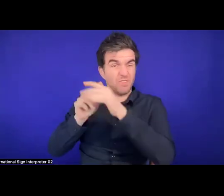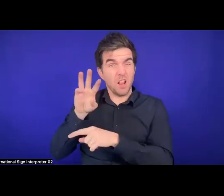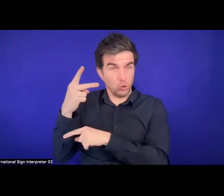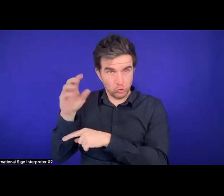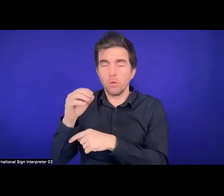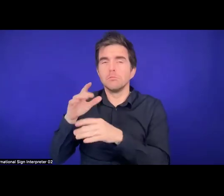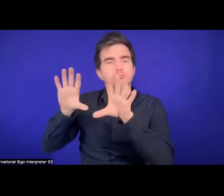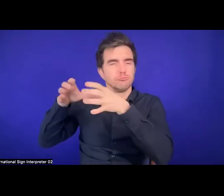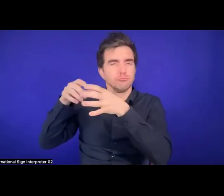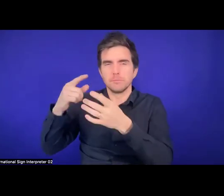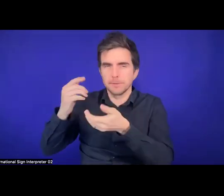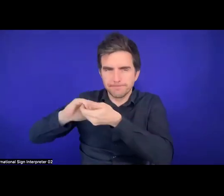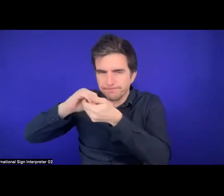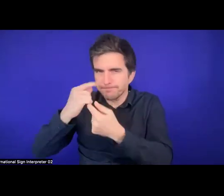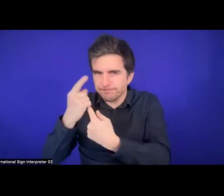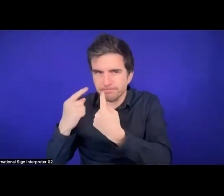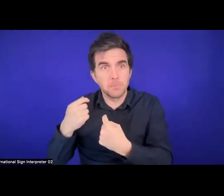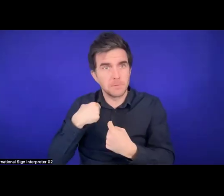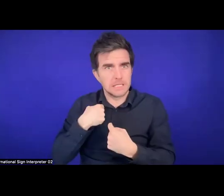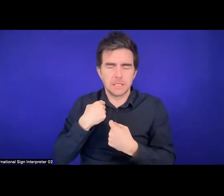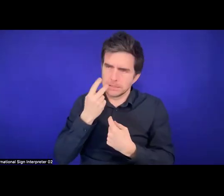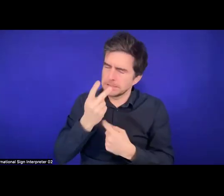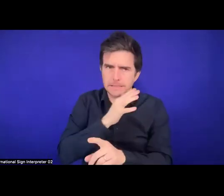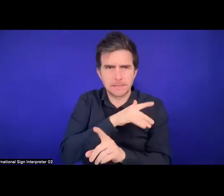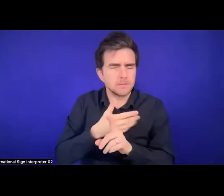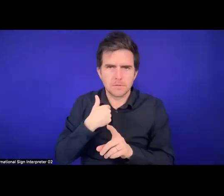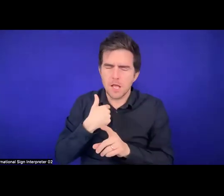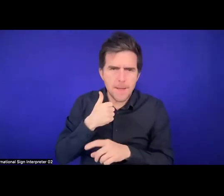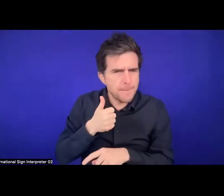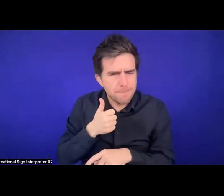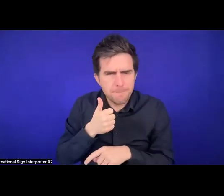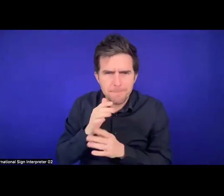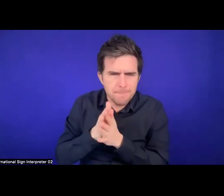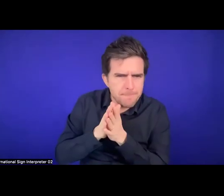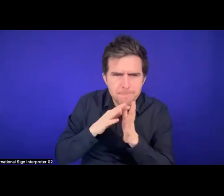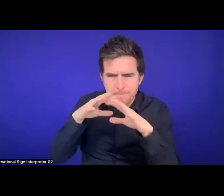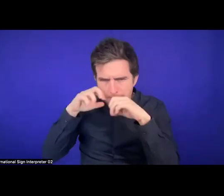the implications of how disability is measureed to disability policy and there are